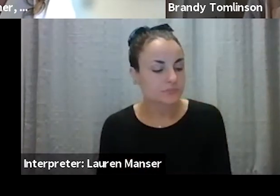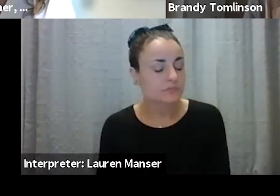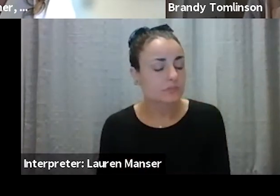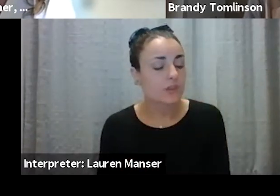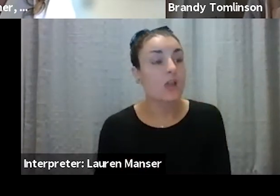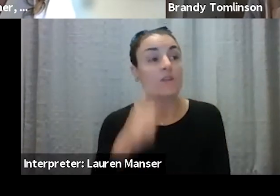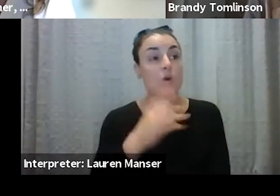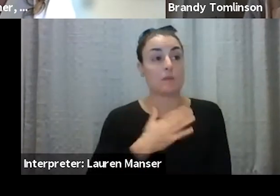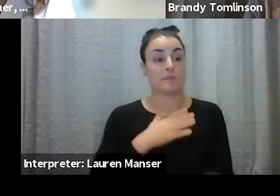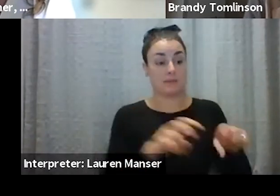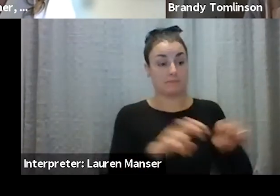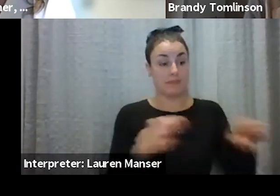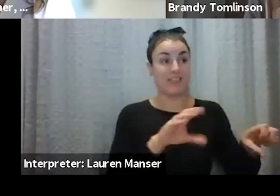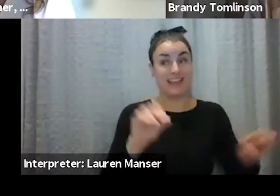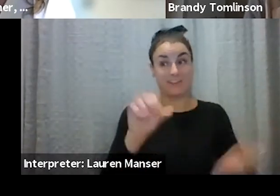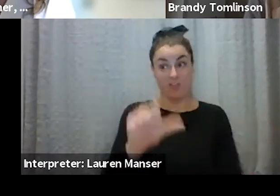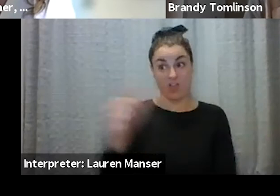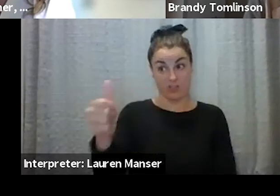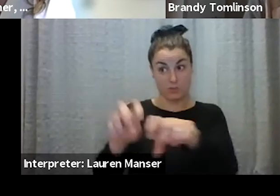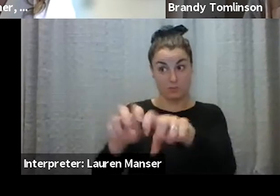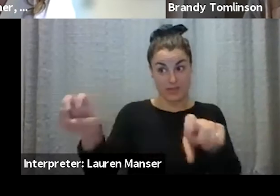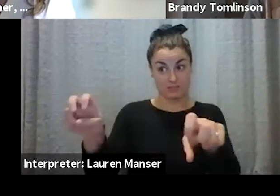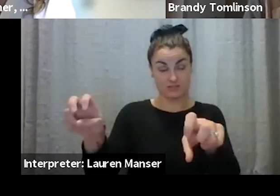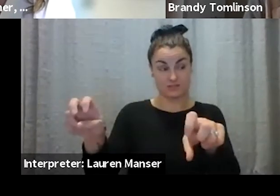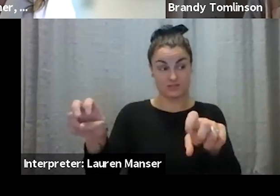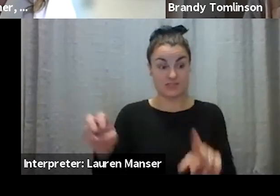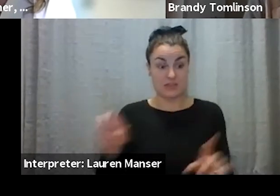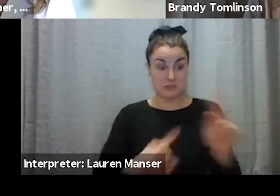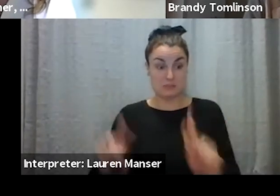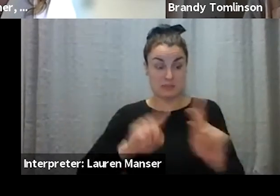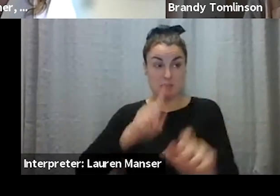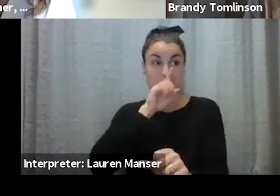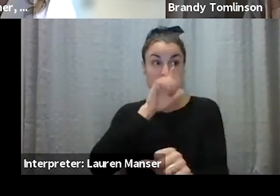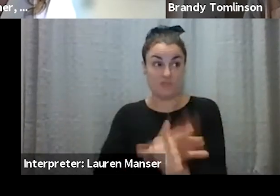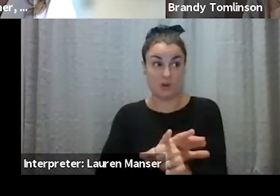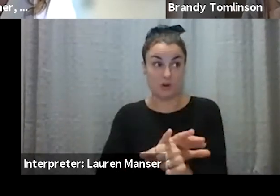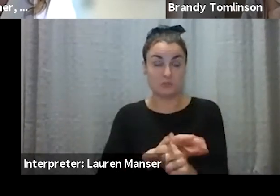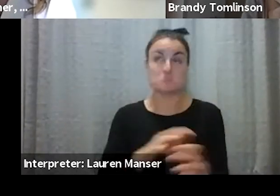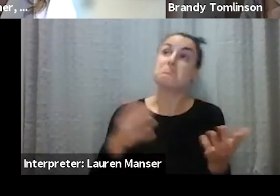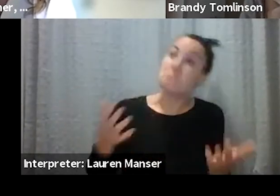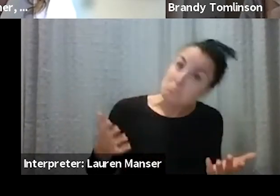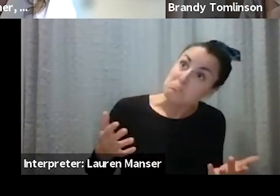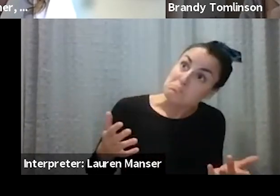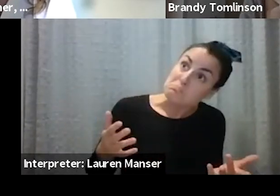have confirmed that in some cases it might serve a benefit for people with non-obvious disabilities,